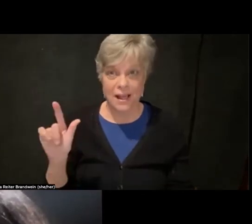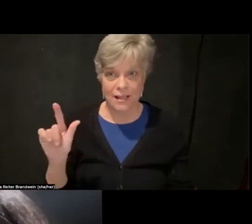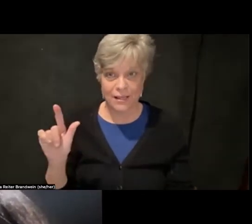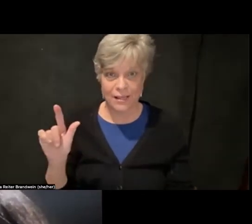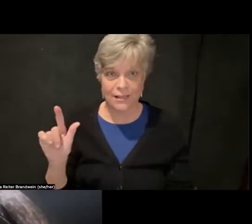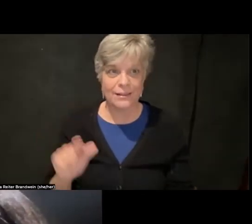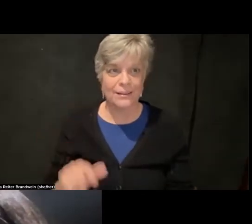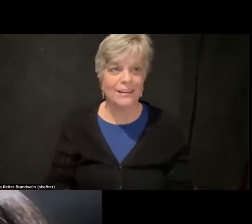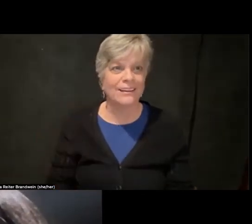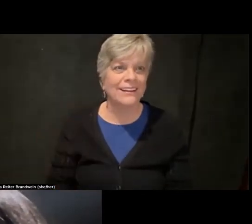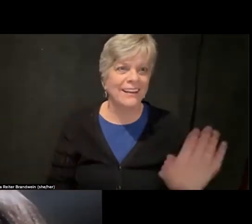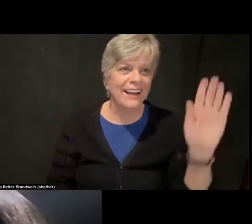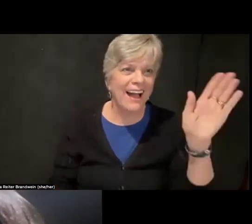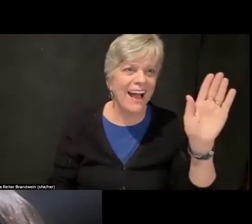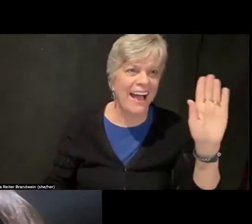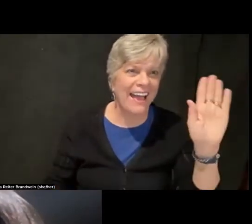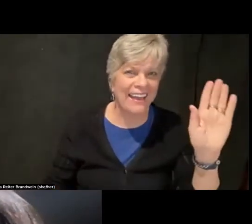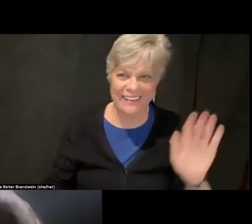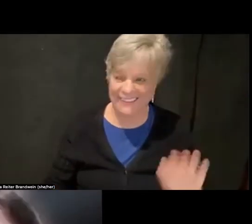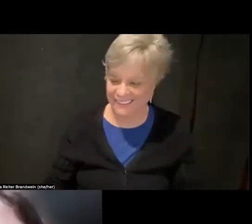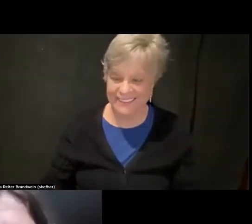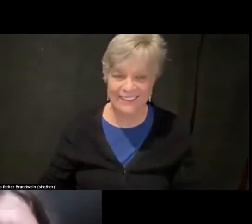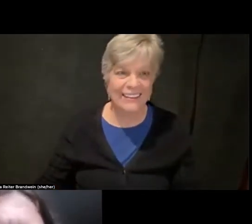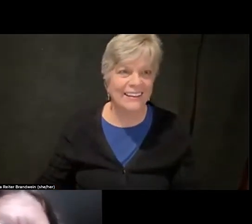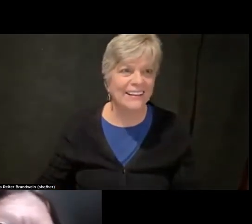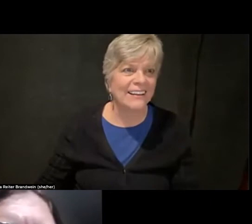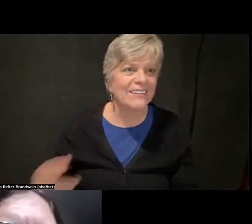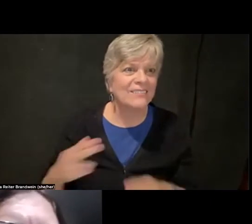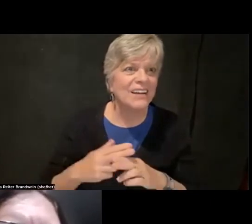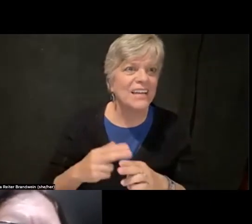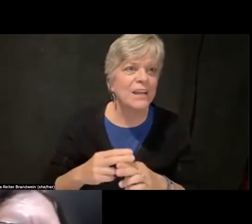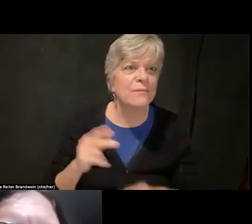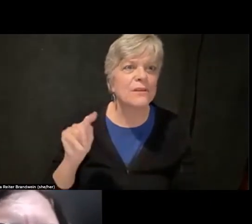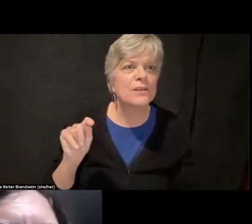[Trayle] Yeah. Hi, thanks. Yeah, my name is Trayle, she/her pronouns